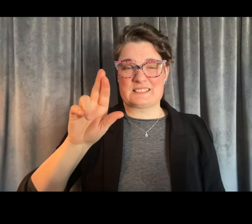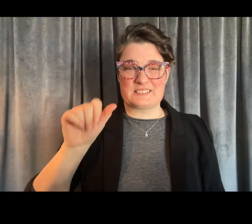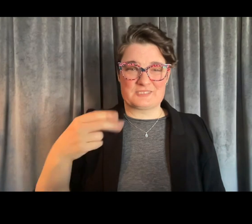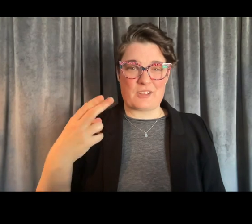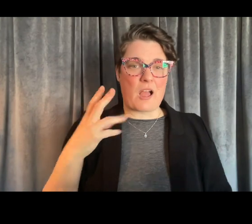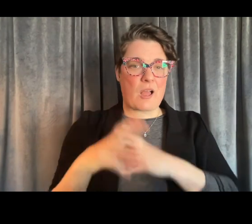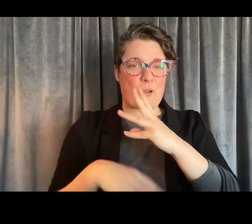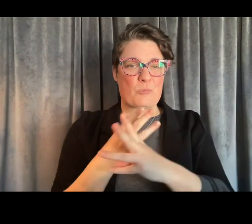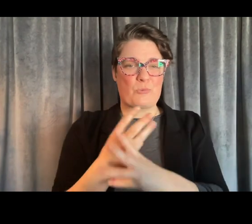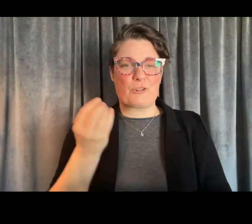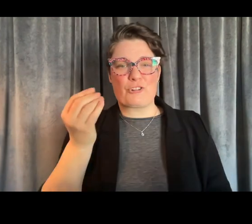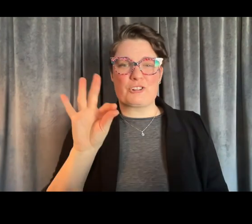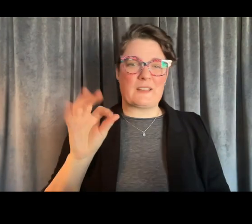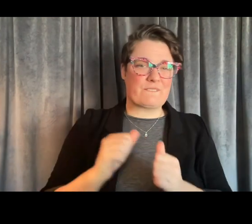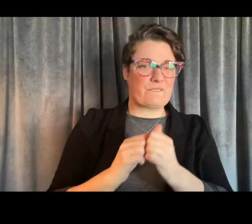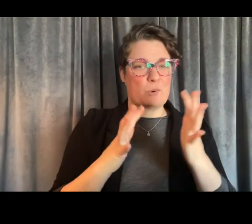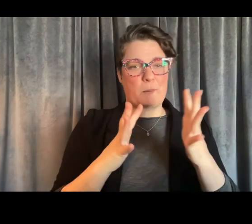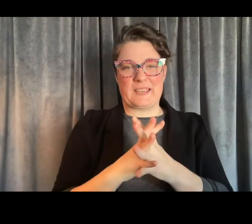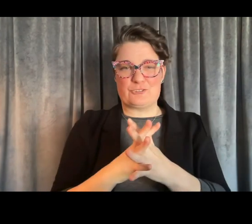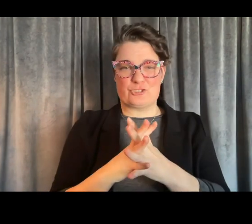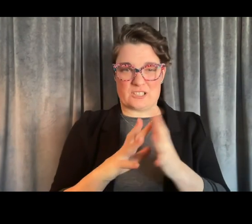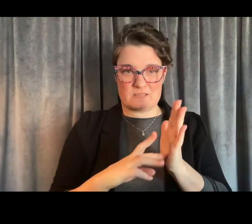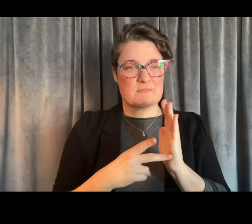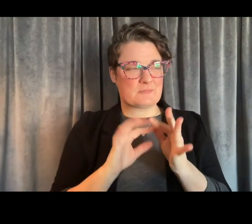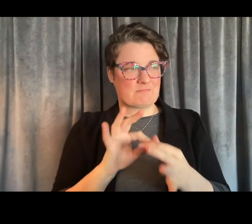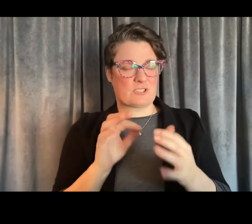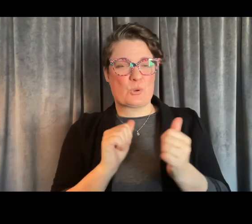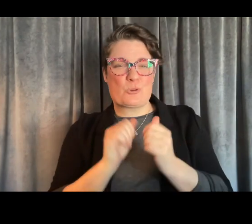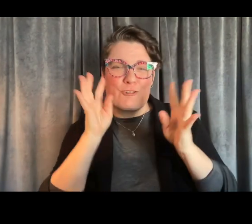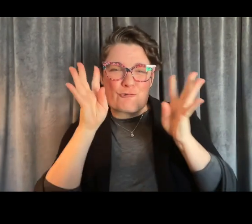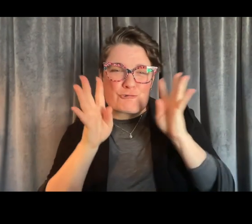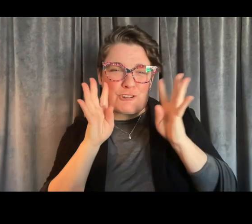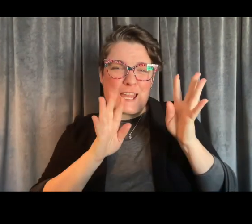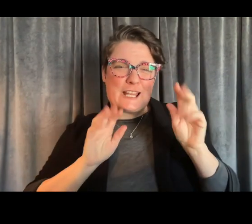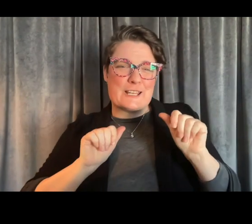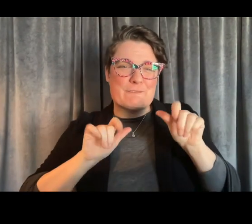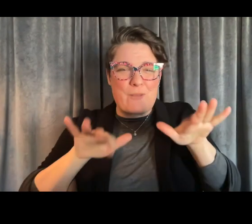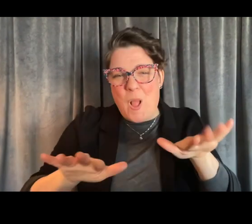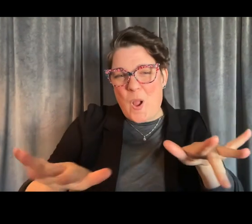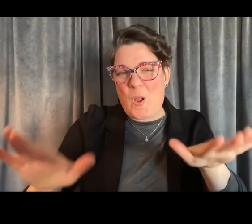So it is about creative flow and growth, and the element is water.